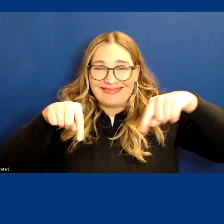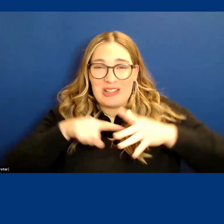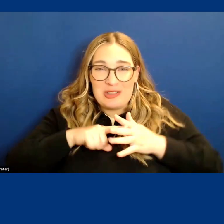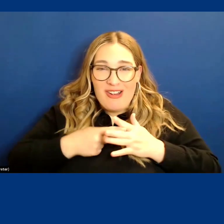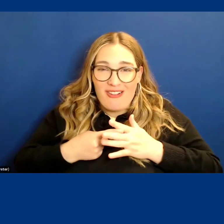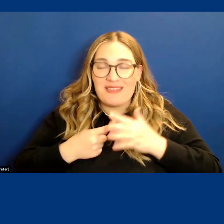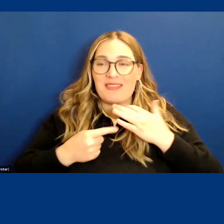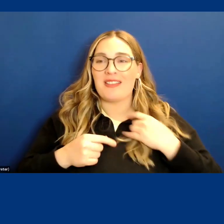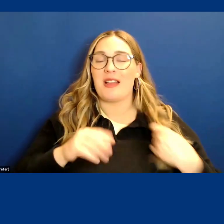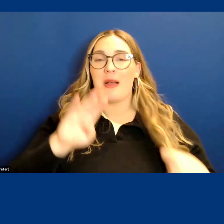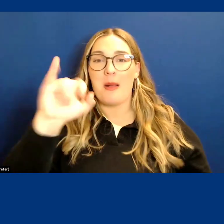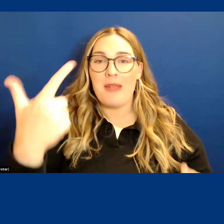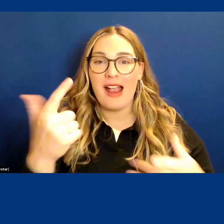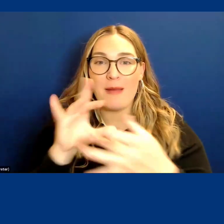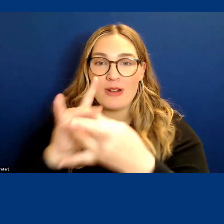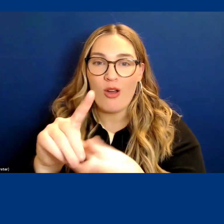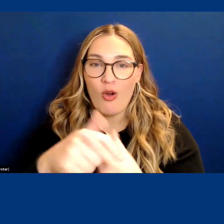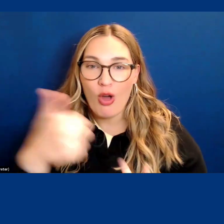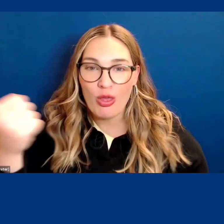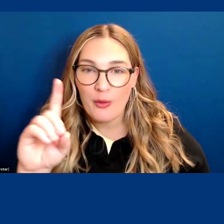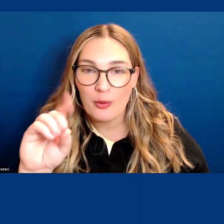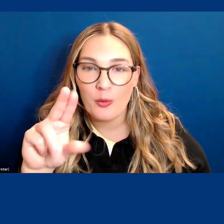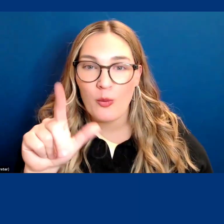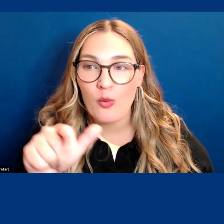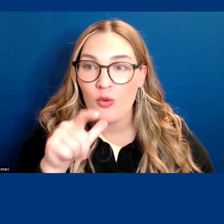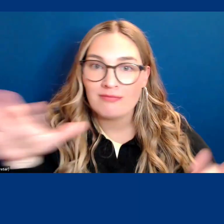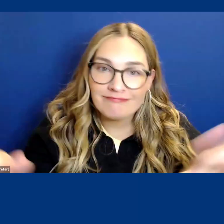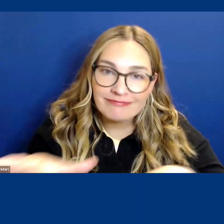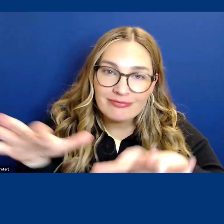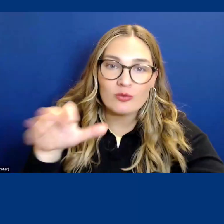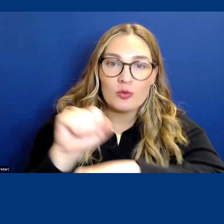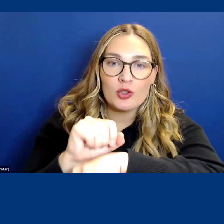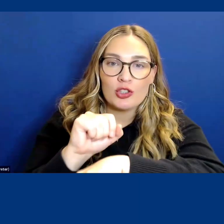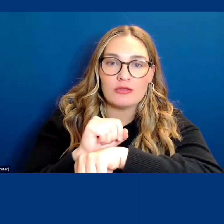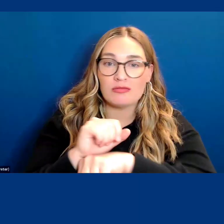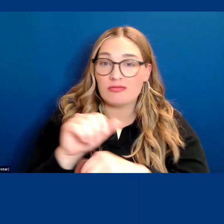connect with other doulas who are doing the work. Like I said,